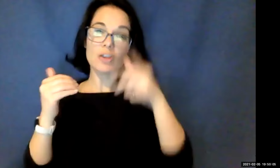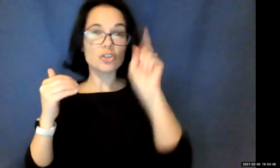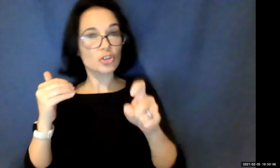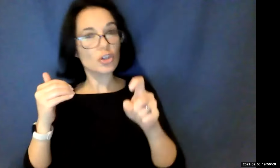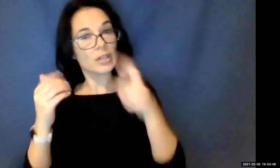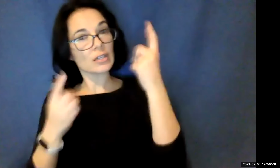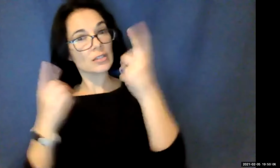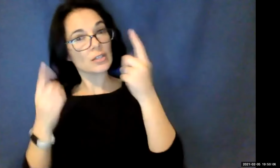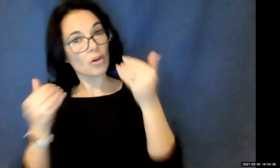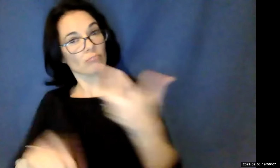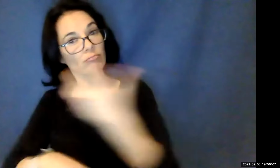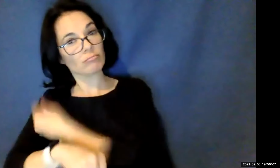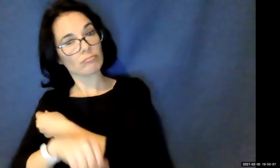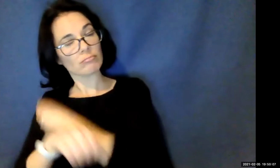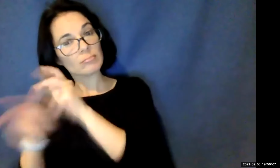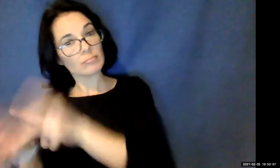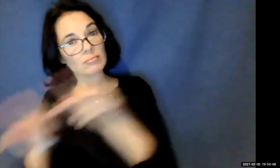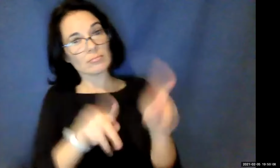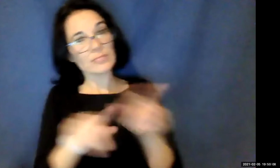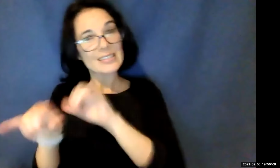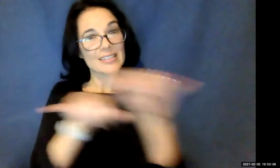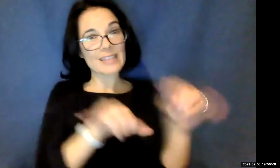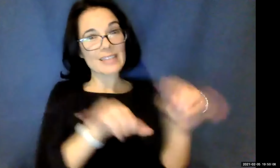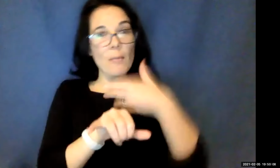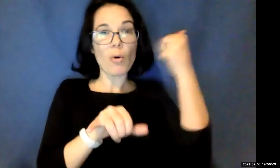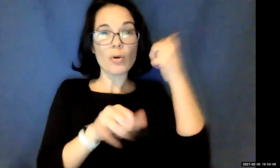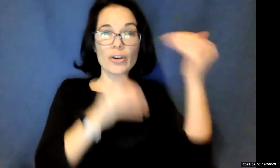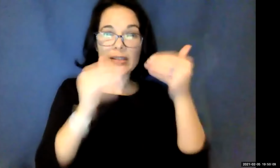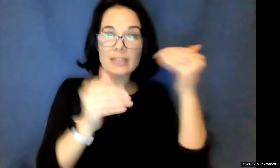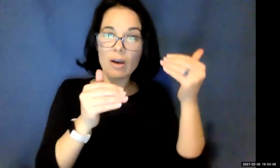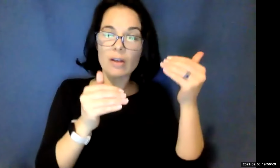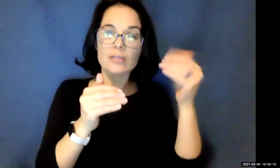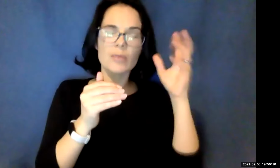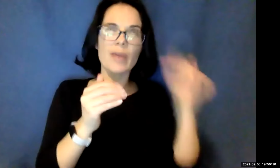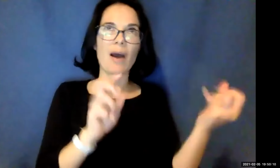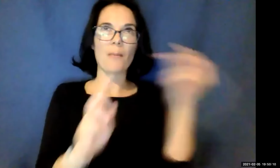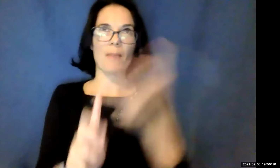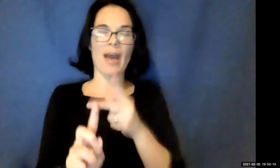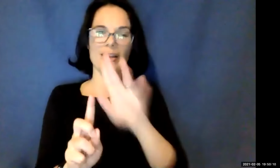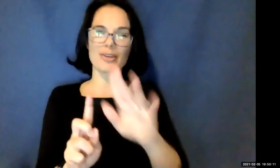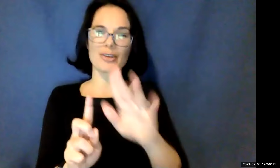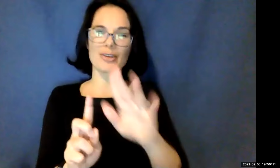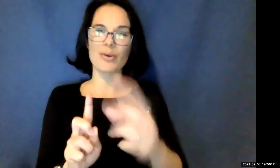But back to your original question, Dominic, sorry, is that yes, currently you know, we